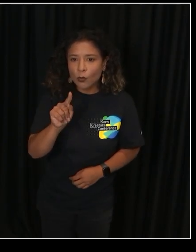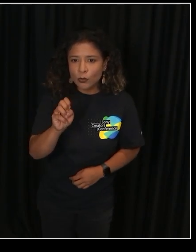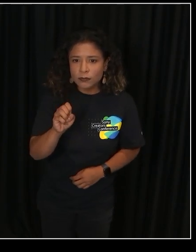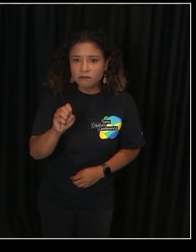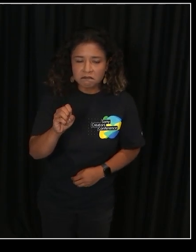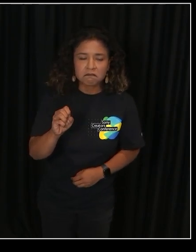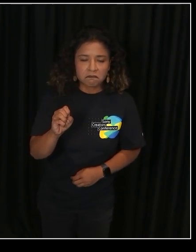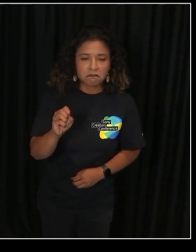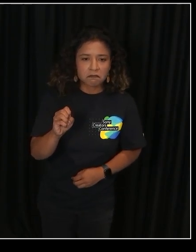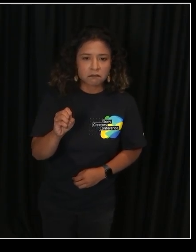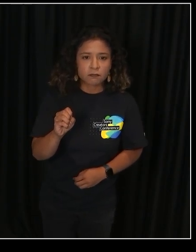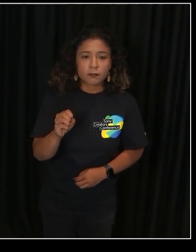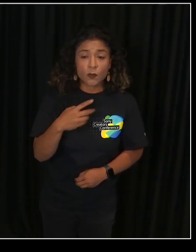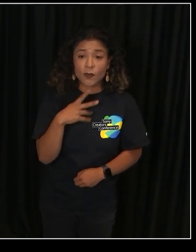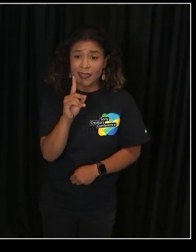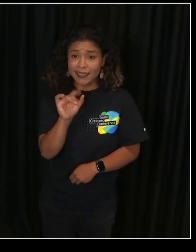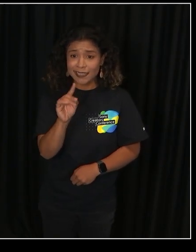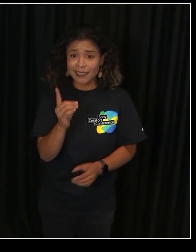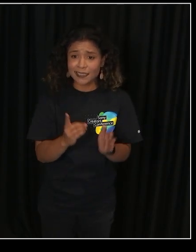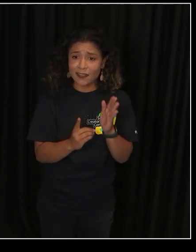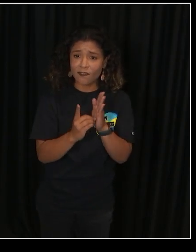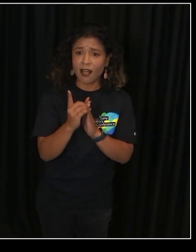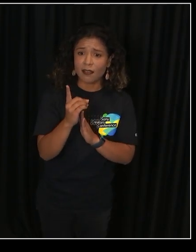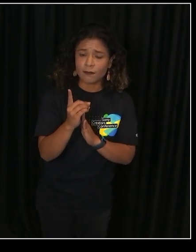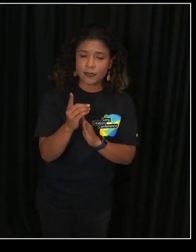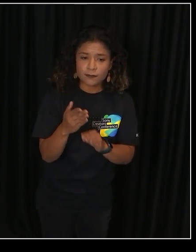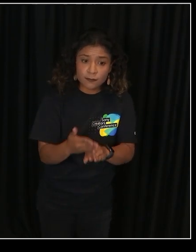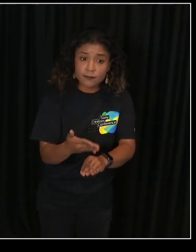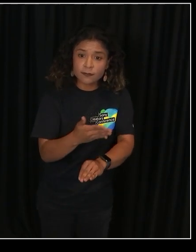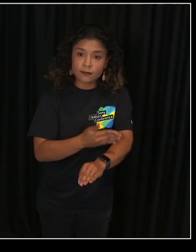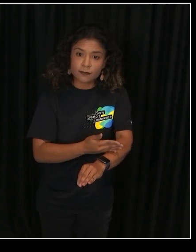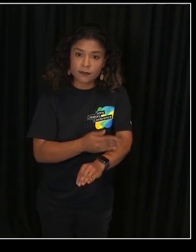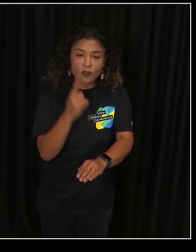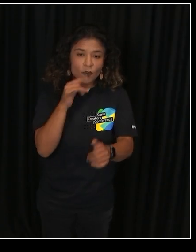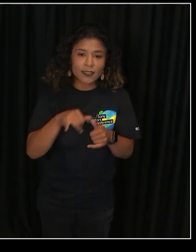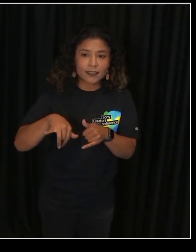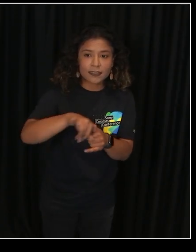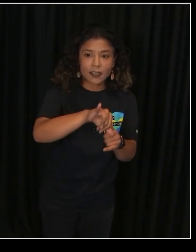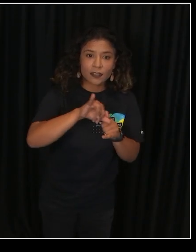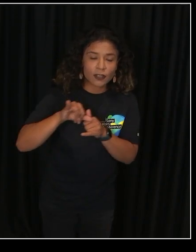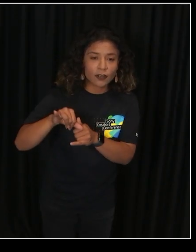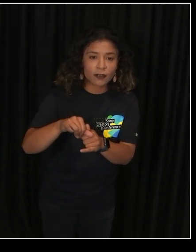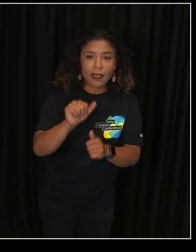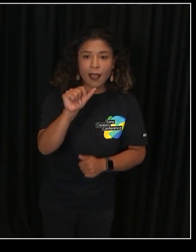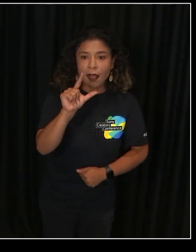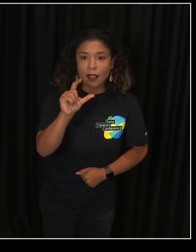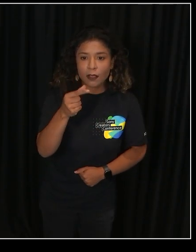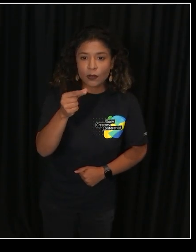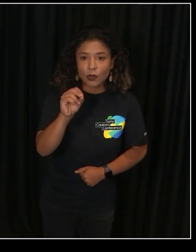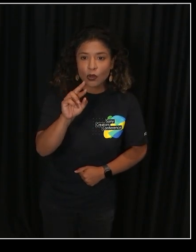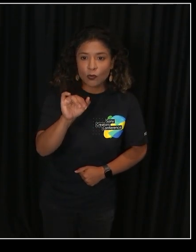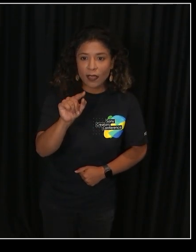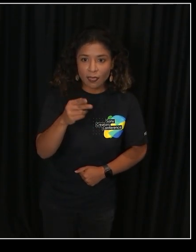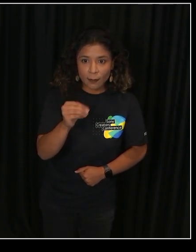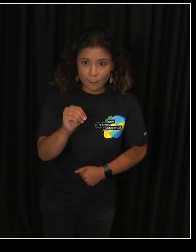And we did develop an enhancement to a standard RL algorithm called Soft Actor-Critic.